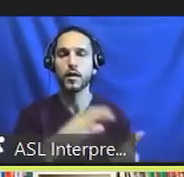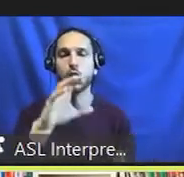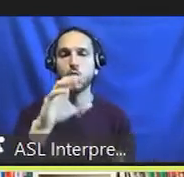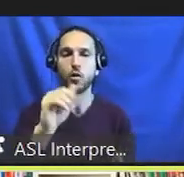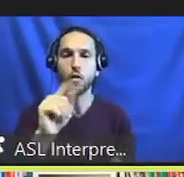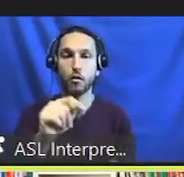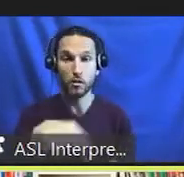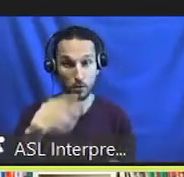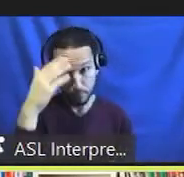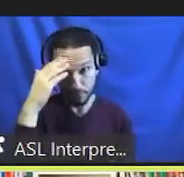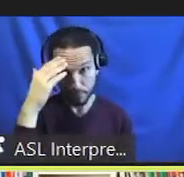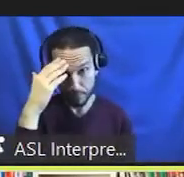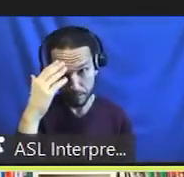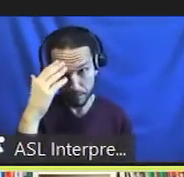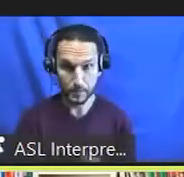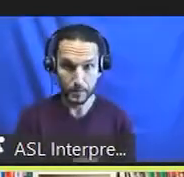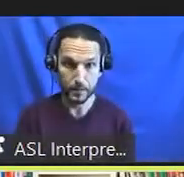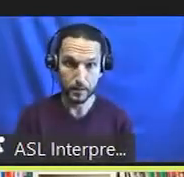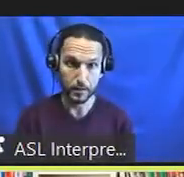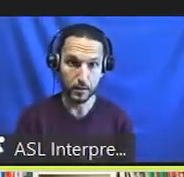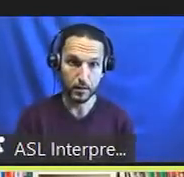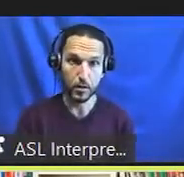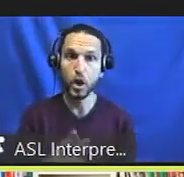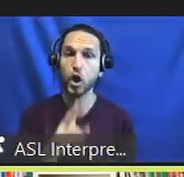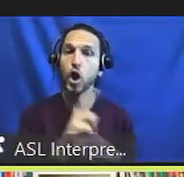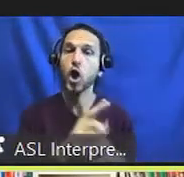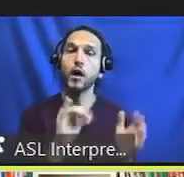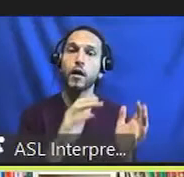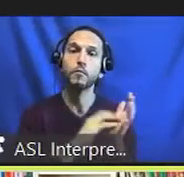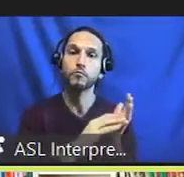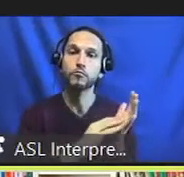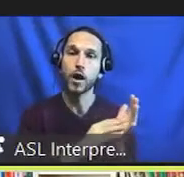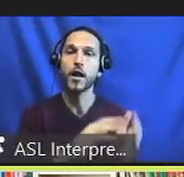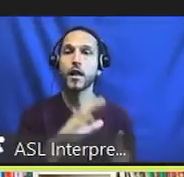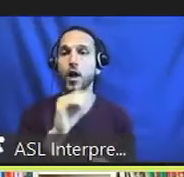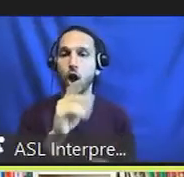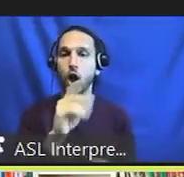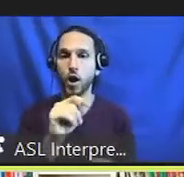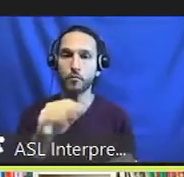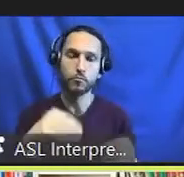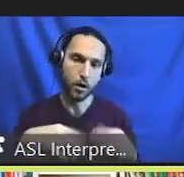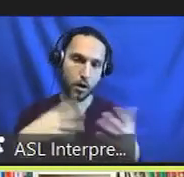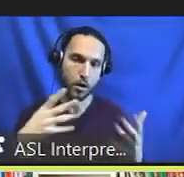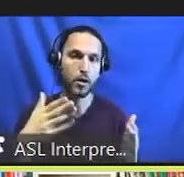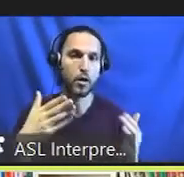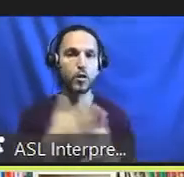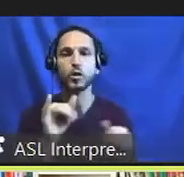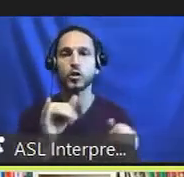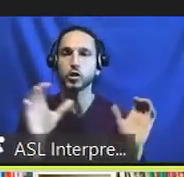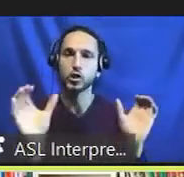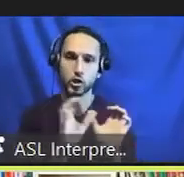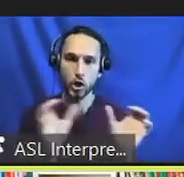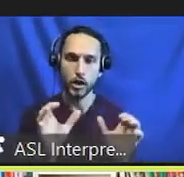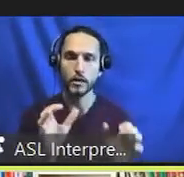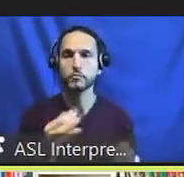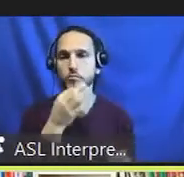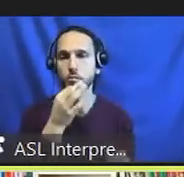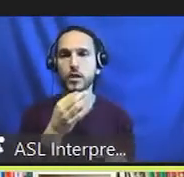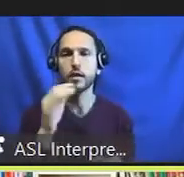might be familiar with. What we call Braille CART is provided, again, by a certified expert CART captioner,